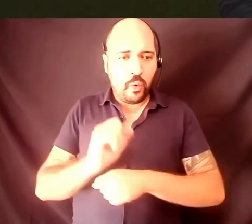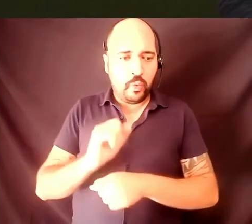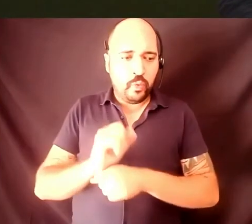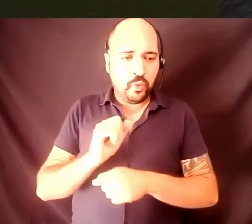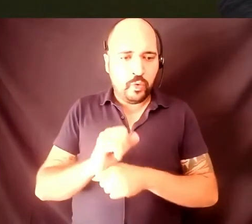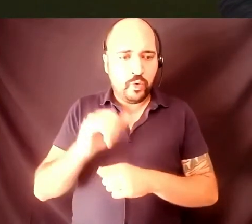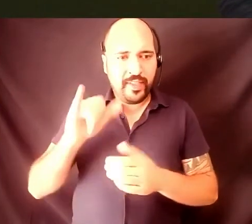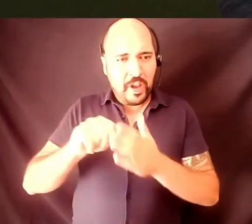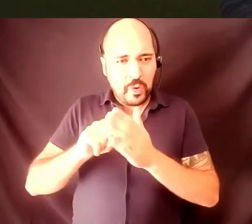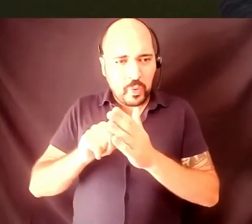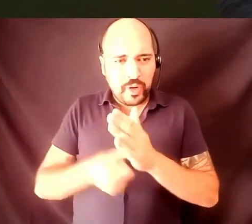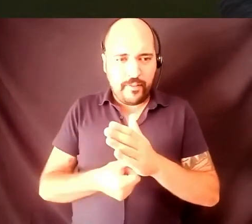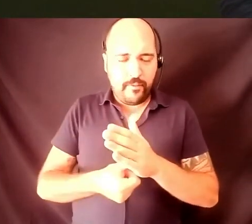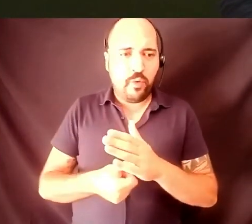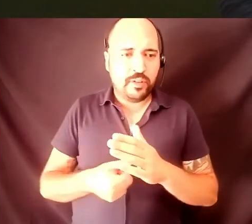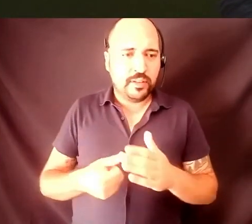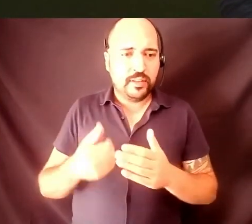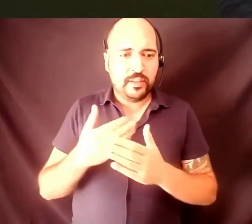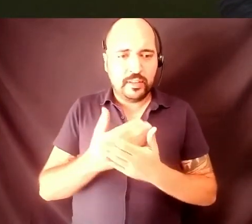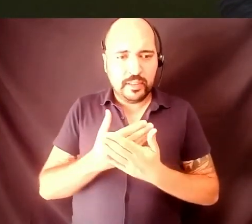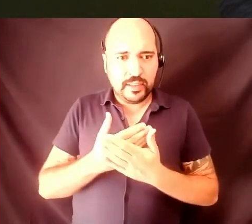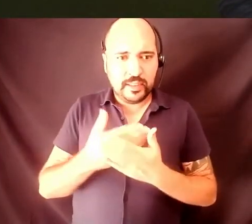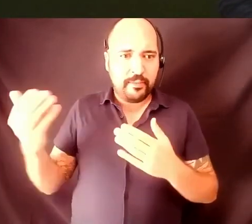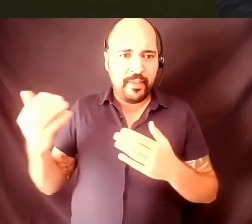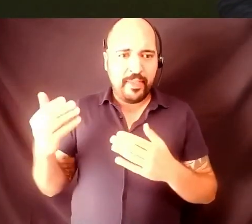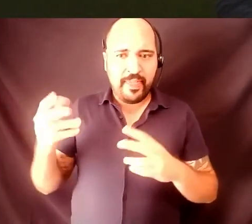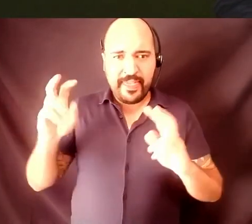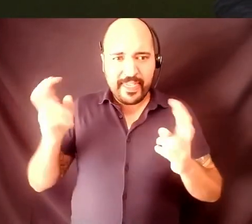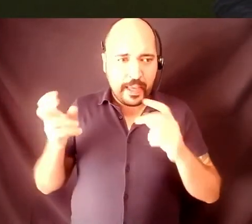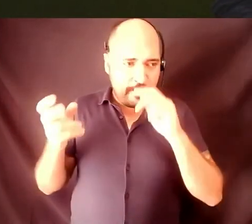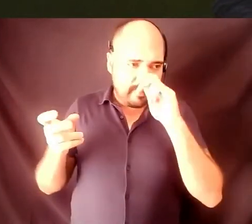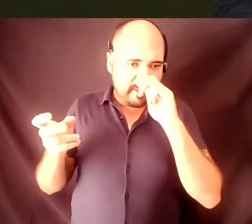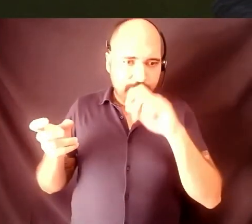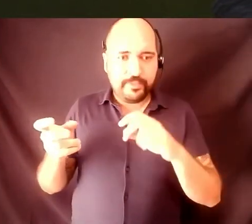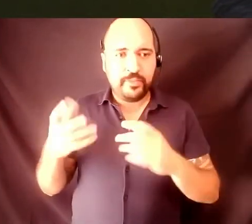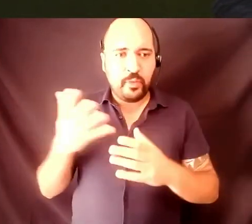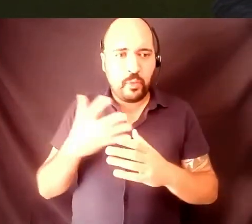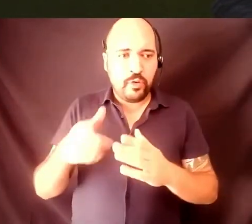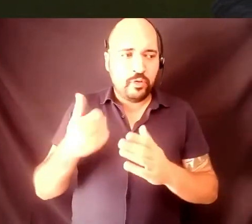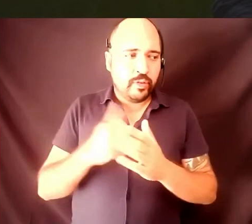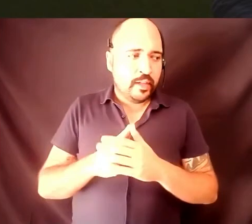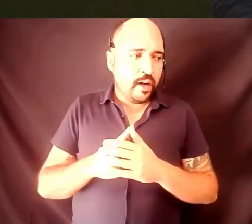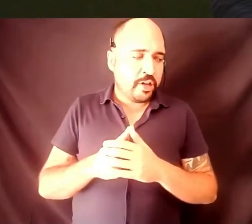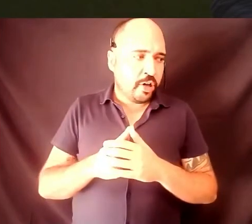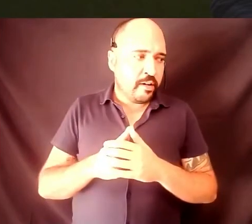It's more so. What are the things you're trying to get through, that you can't? And then how do I kind of fill that void?